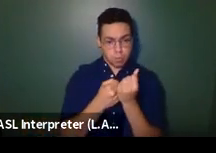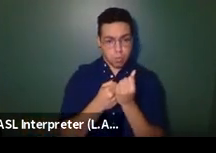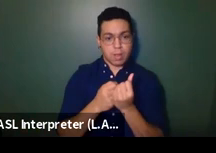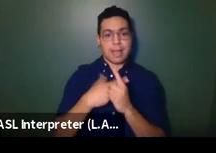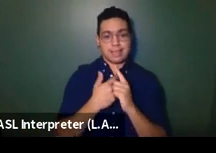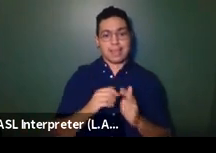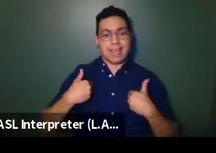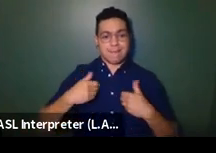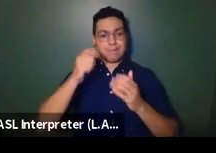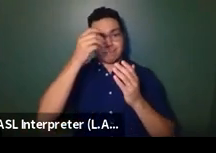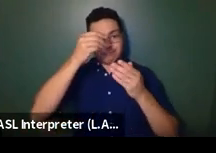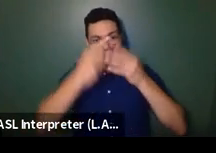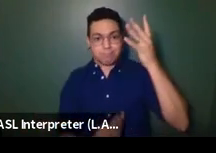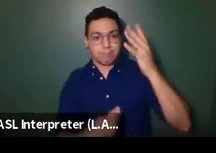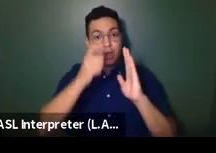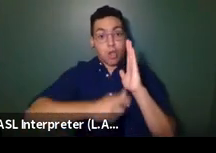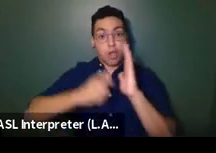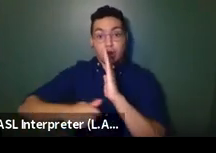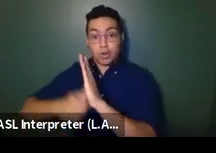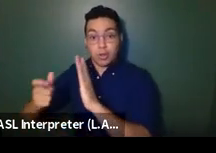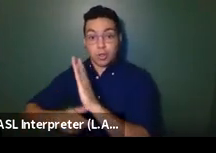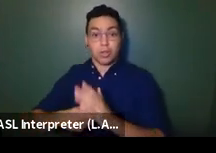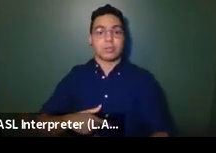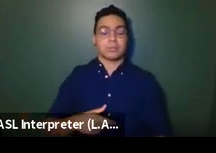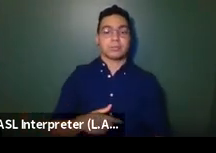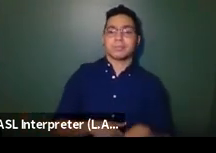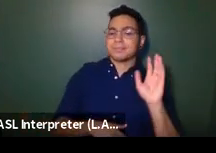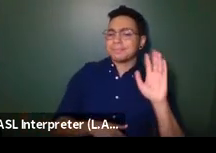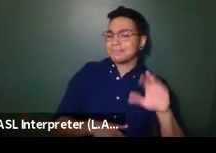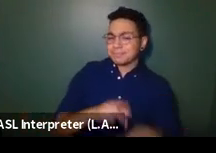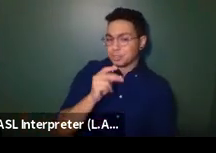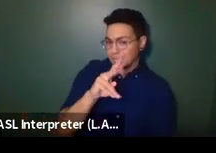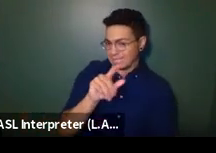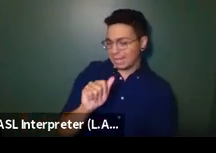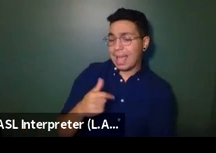ESD 189 - Amy Colburn: Later on I can ESD 112 --Kristina Wambold: Find that article and put it into the chat. ESD 189 - Amy Colburn: Yeah, that'd be great. That'd be great.